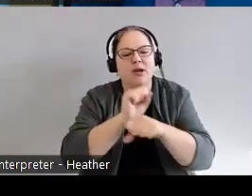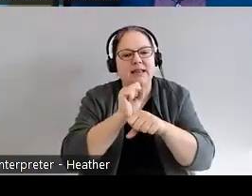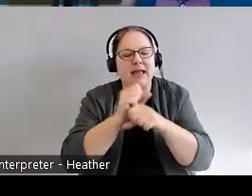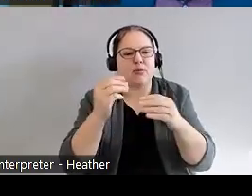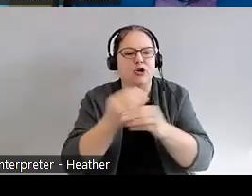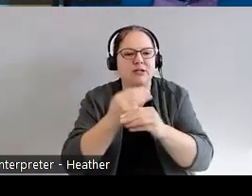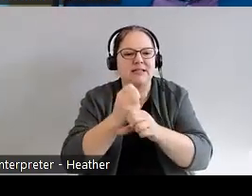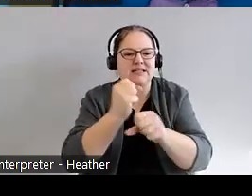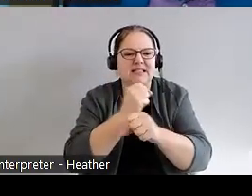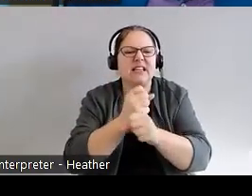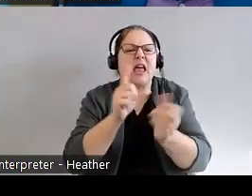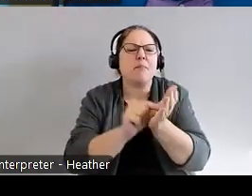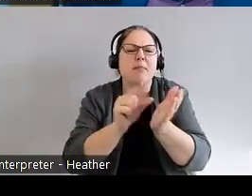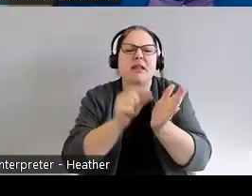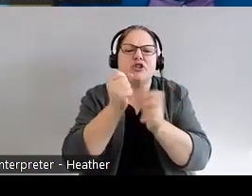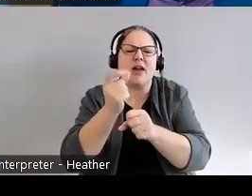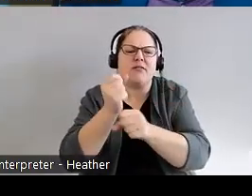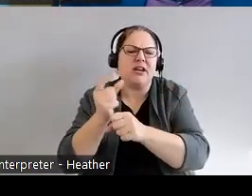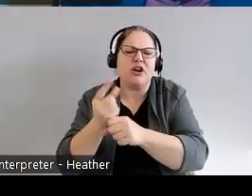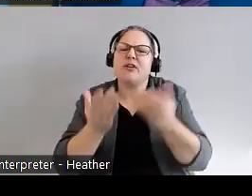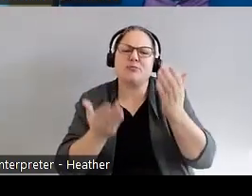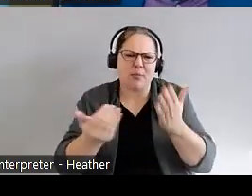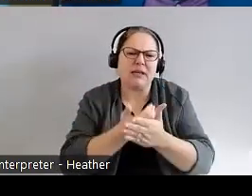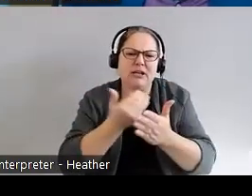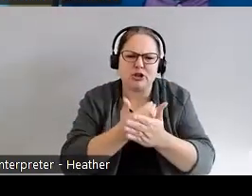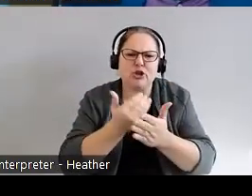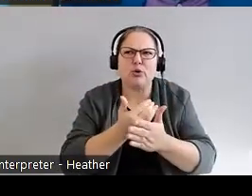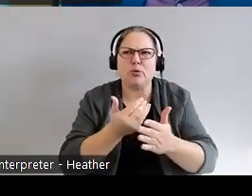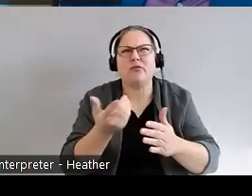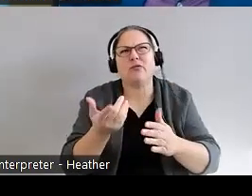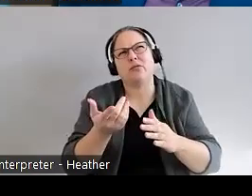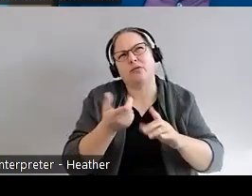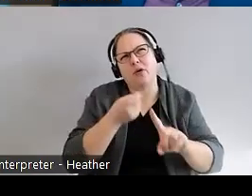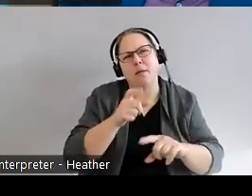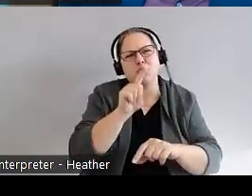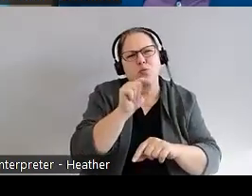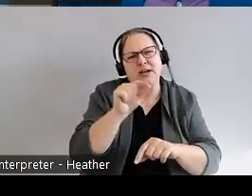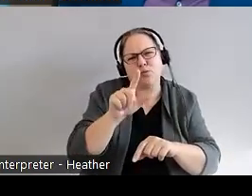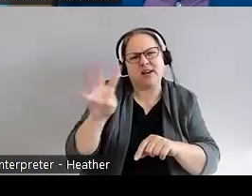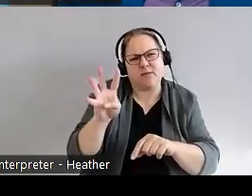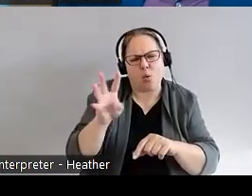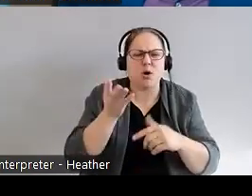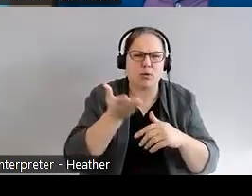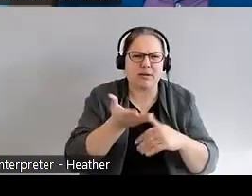every year. So, there's probably new data from uh 2024 at this point. Uh and these were numbers